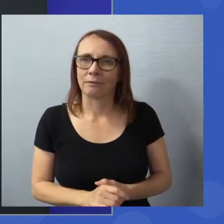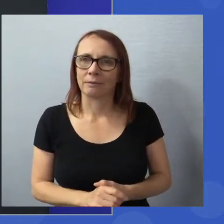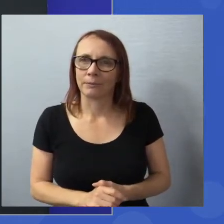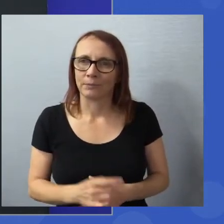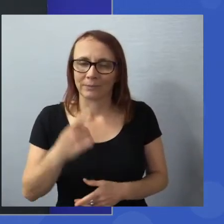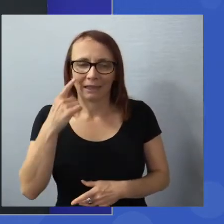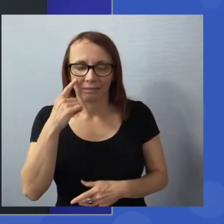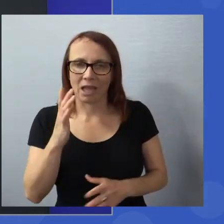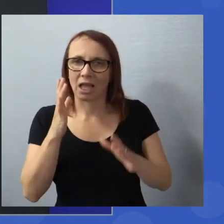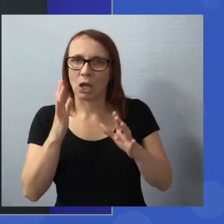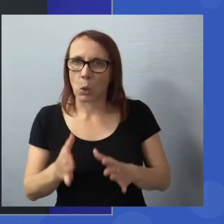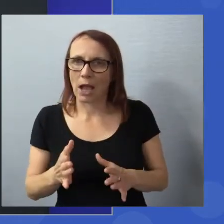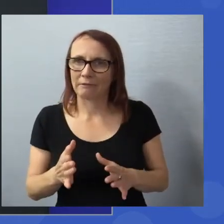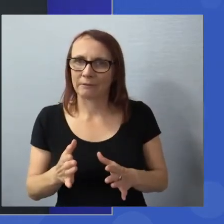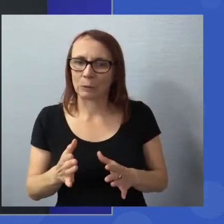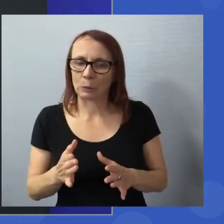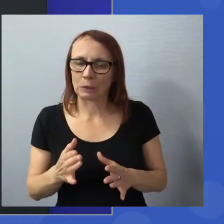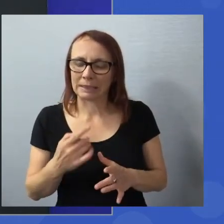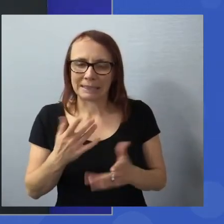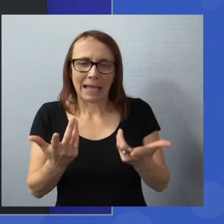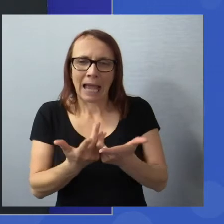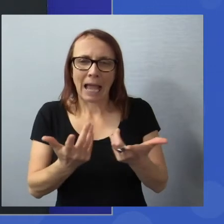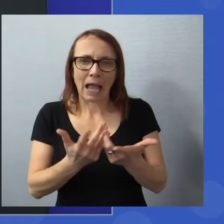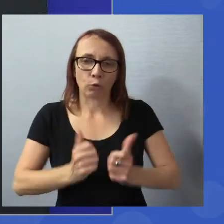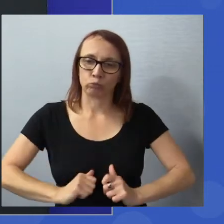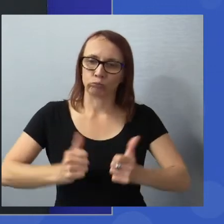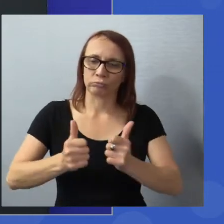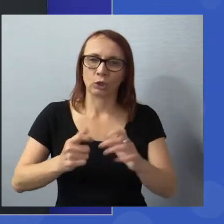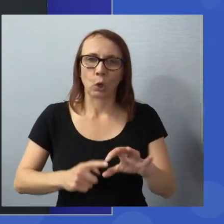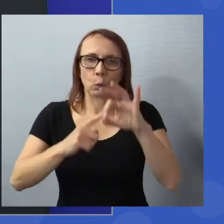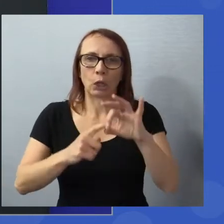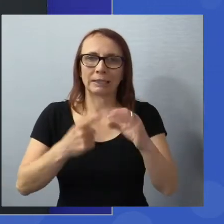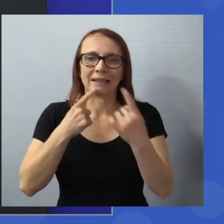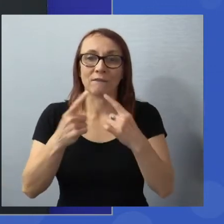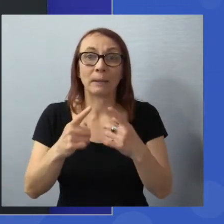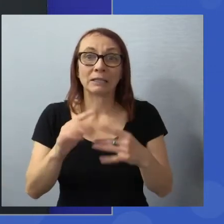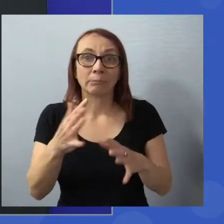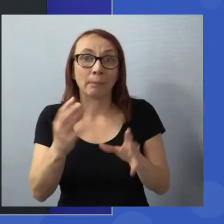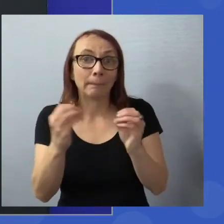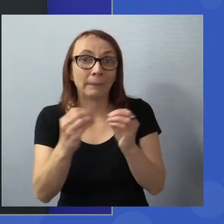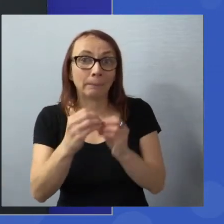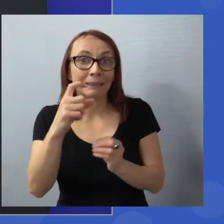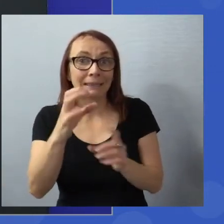need to think about how do we actually get good quality information out there could the BBC be doing a better good job it could do we need to have some kind of